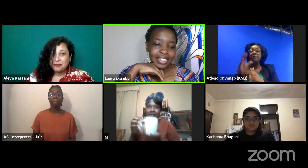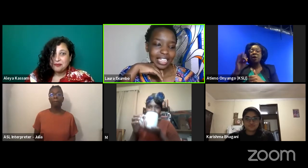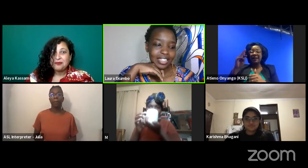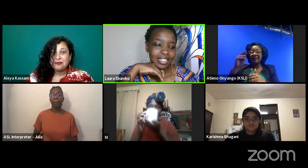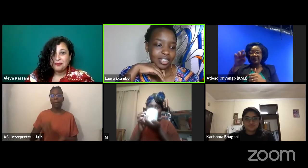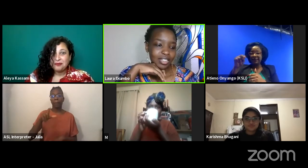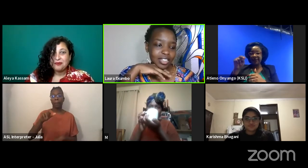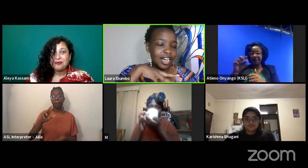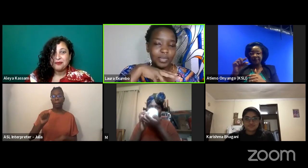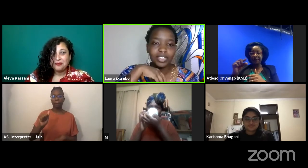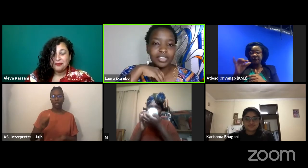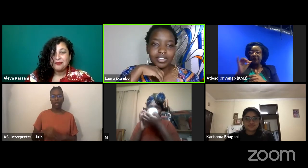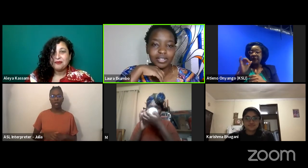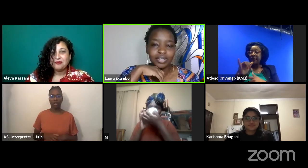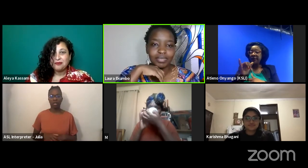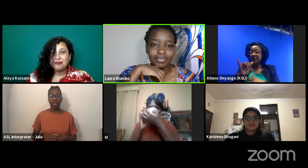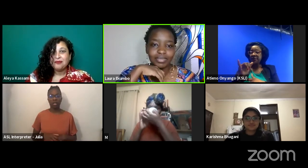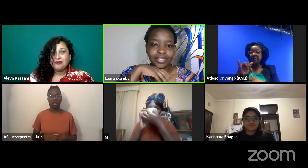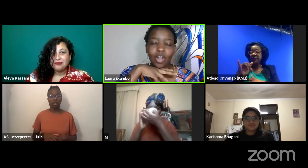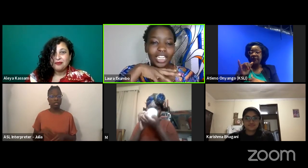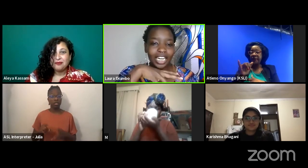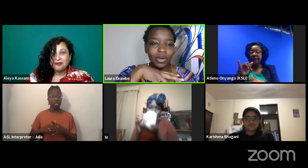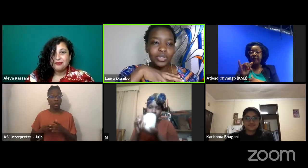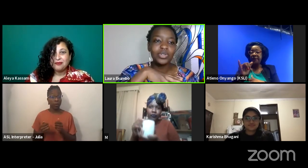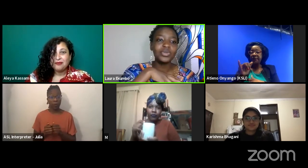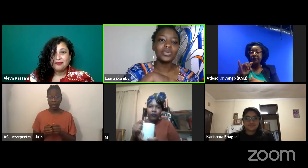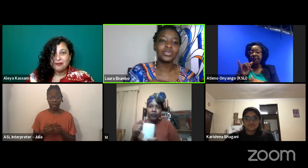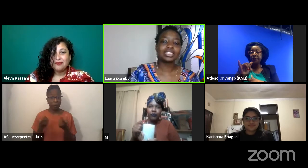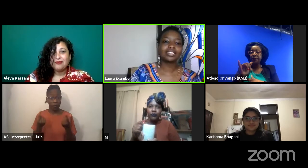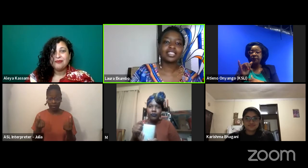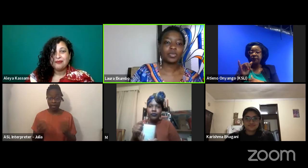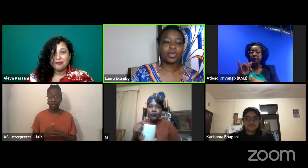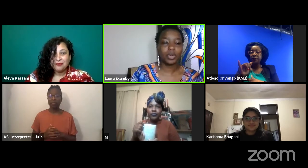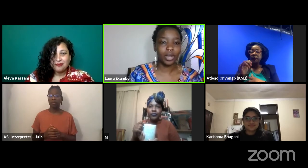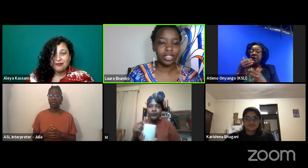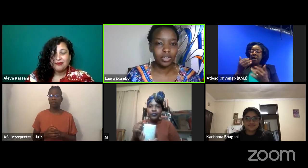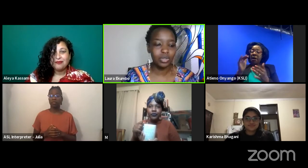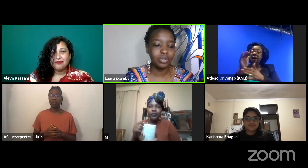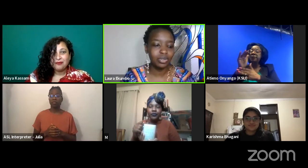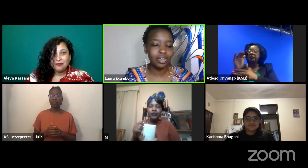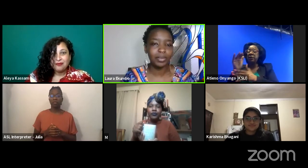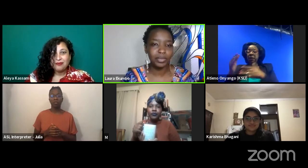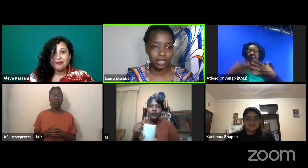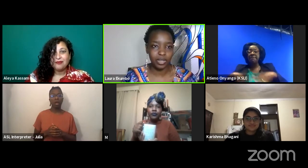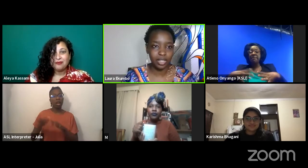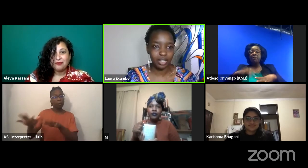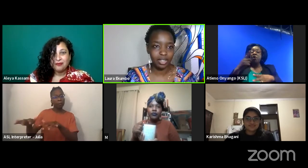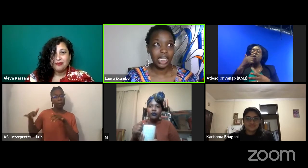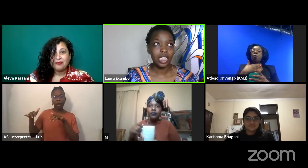and that's, I mean calling out to the people we want to collaborate with